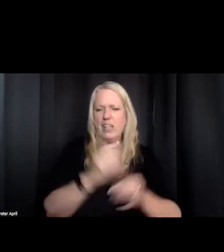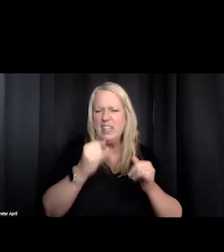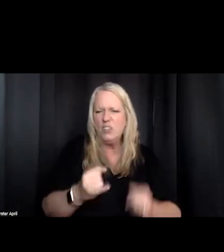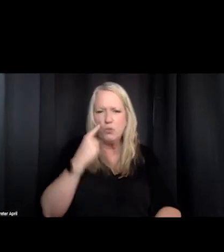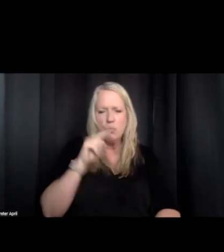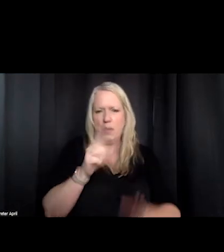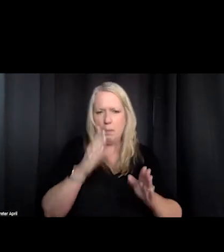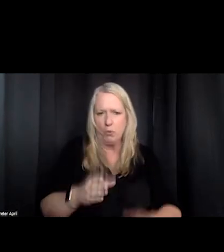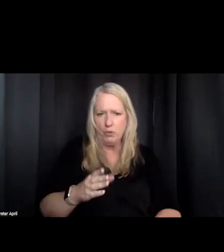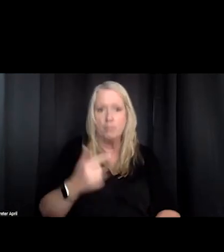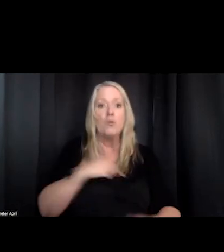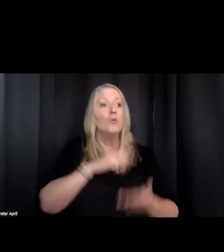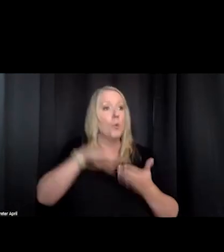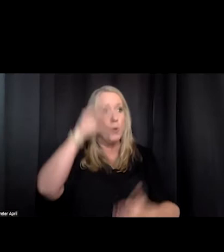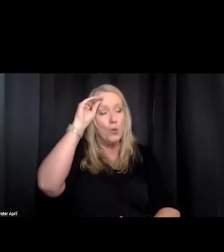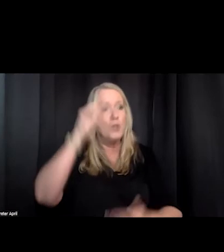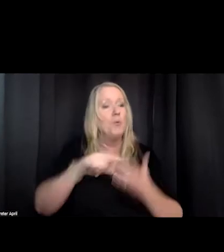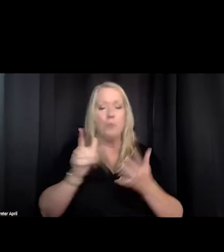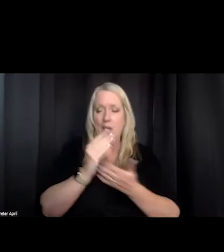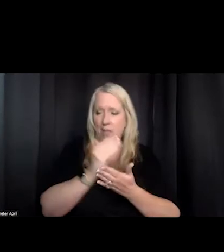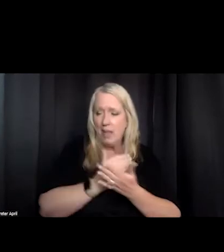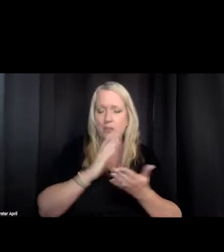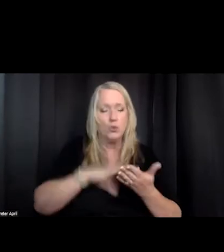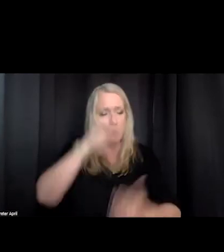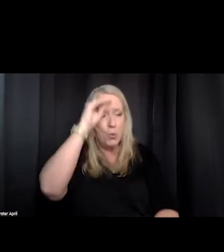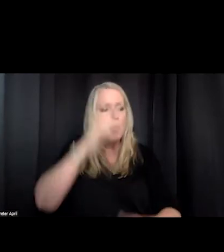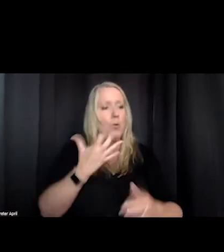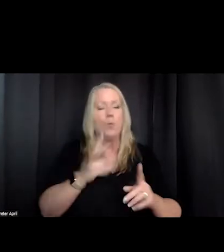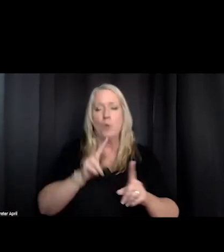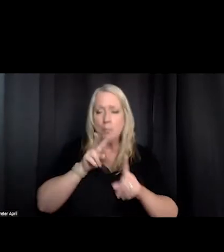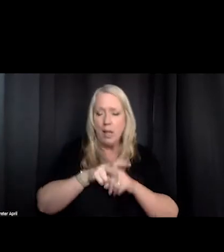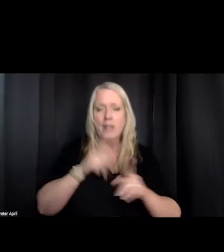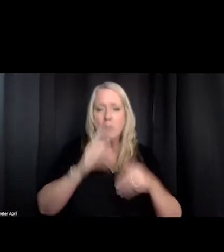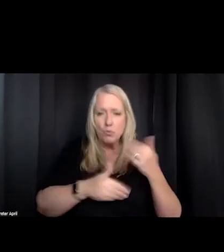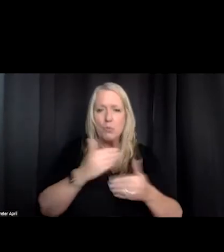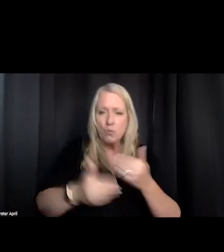WE ARE LEARNING. WE HAVE LESSONS LEARNED. WE ARE APPLYING THEM AS WE MOVE FORWARD. WE ARE VERY